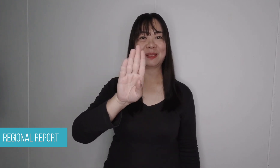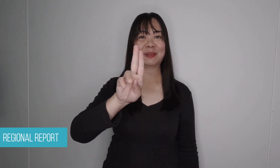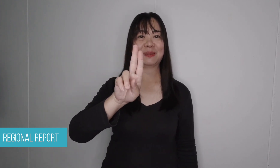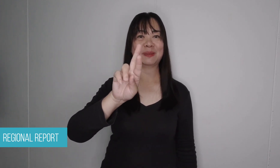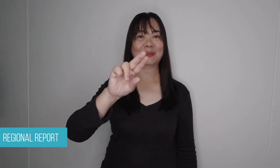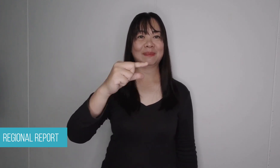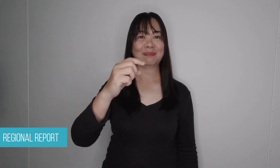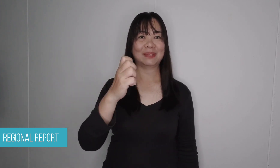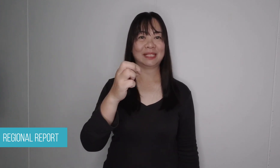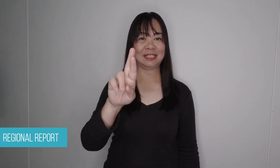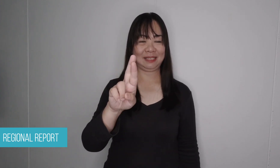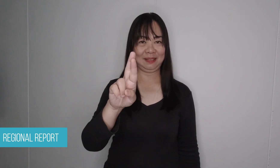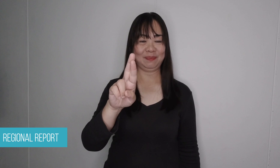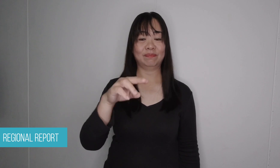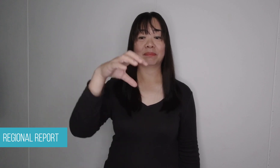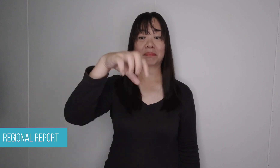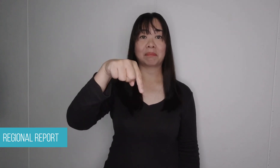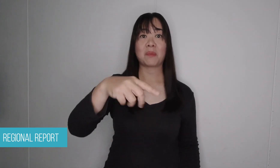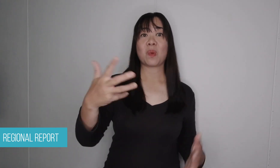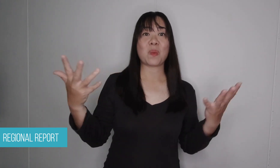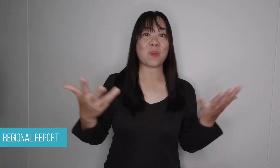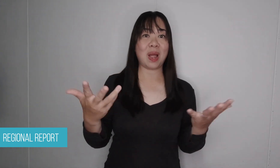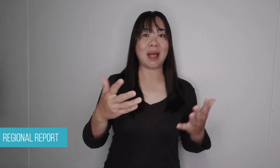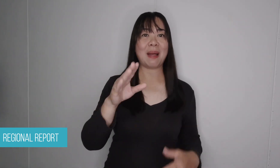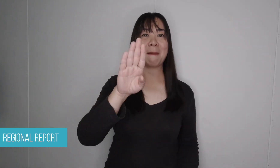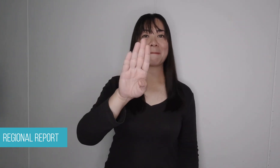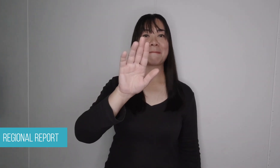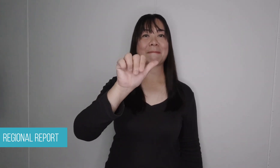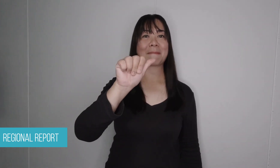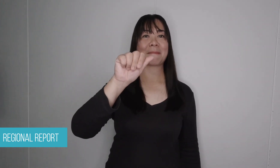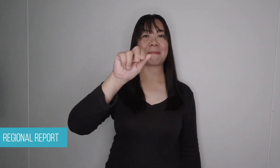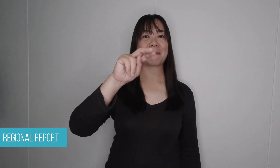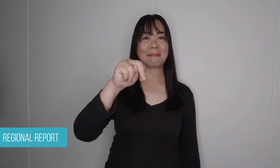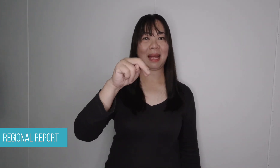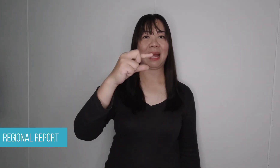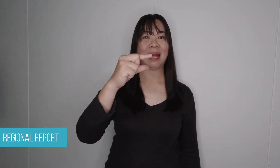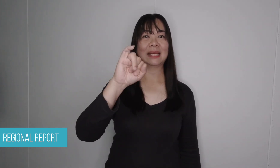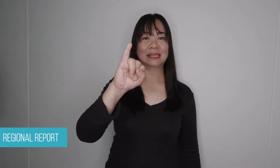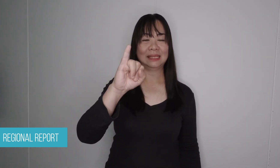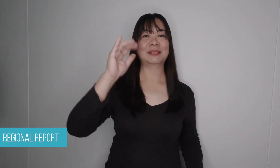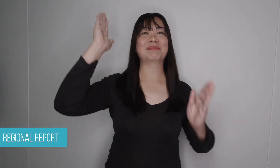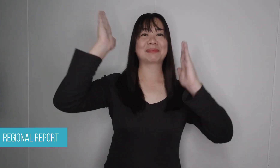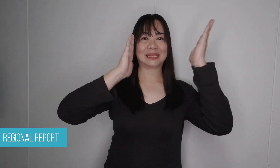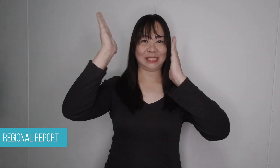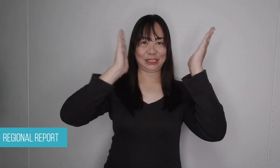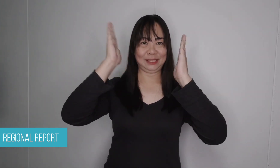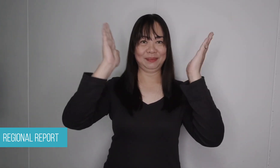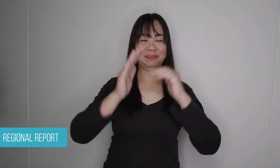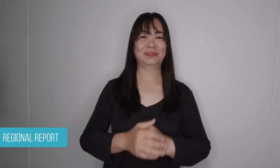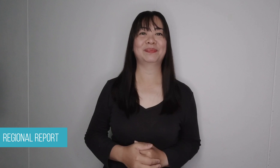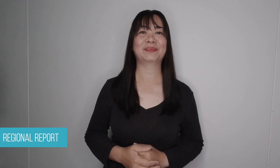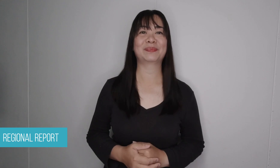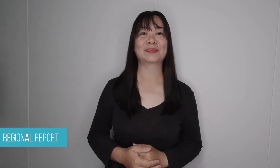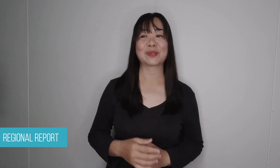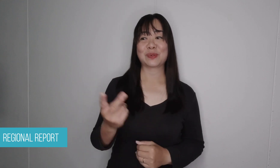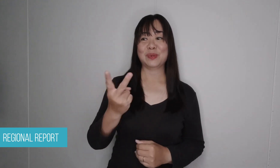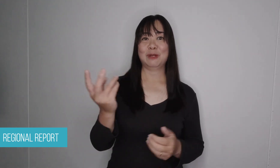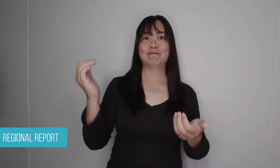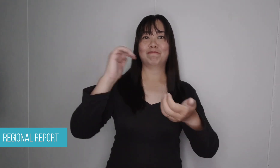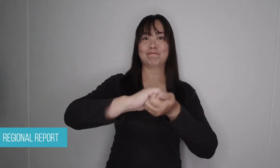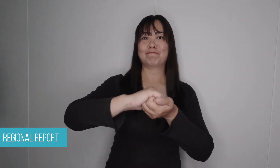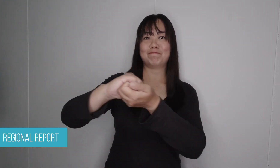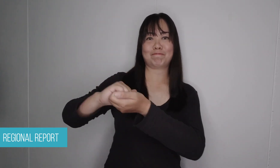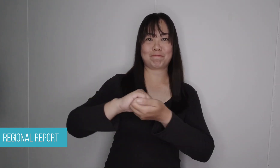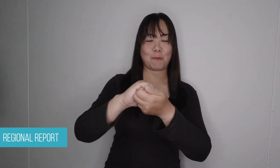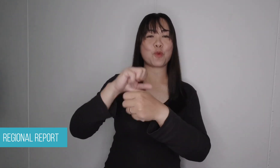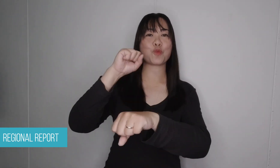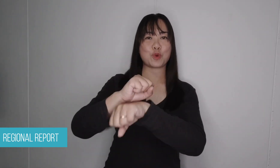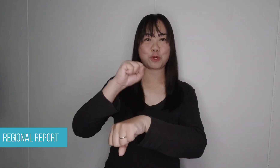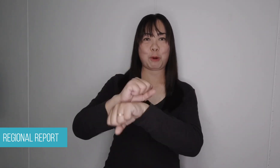The business is called Aris Burger. It is a stall in Bangi, Malaysia.